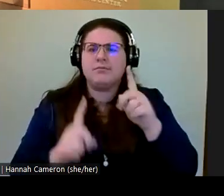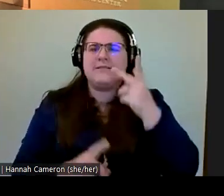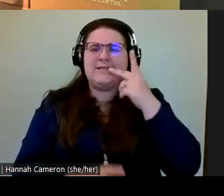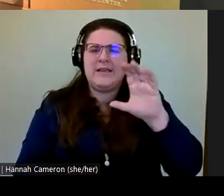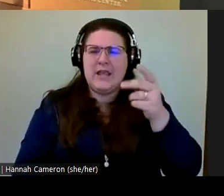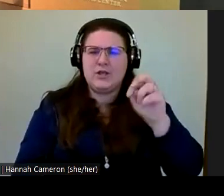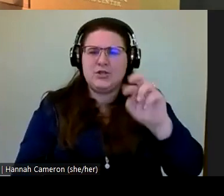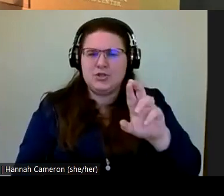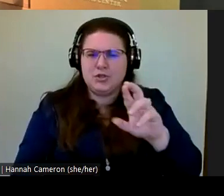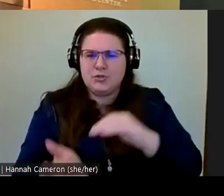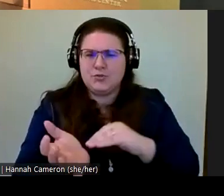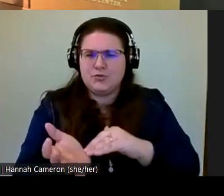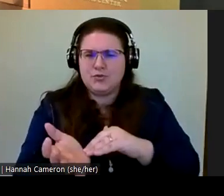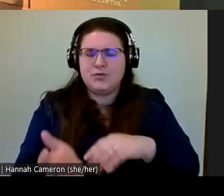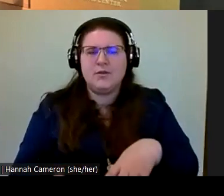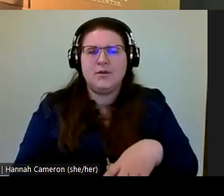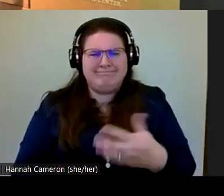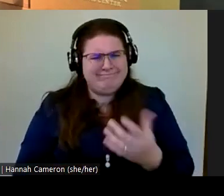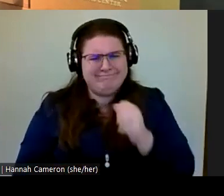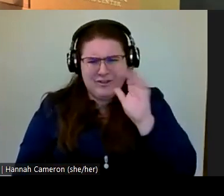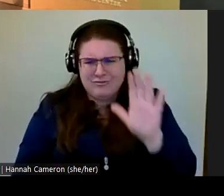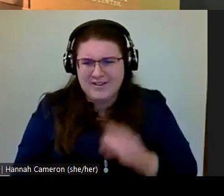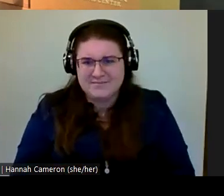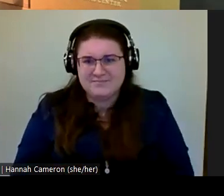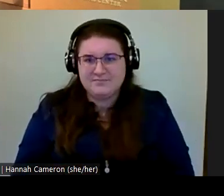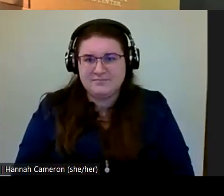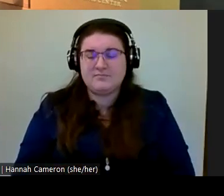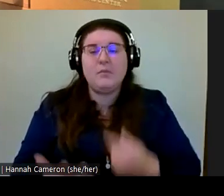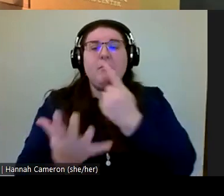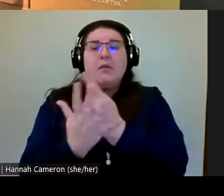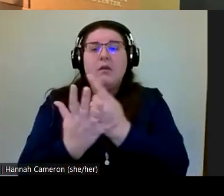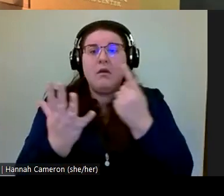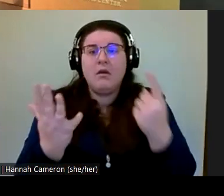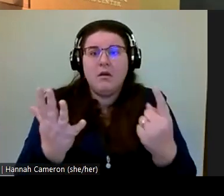you know one in five people who with cancer get to see anybody who's got any kind of experience